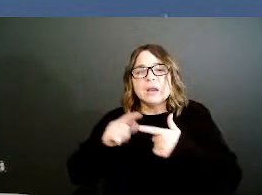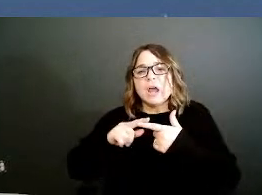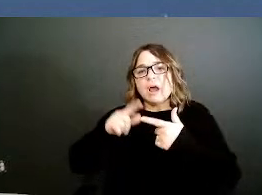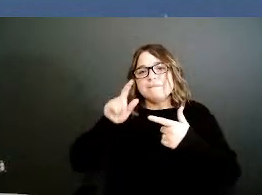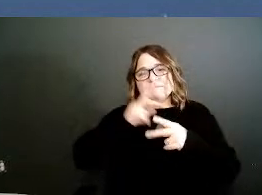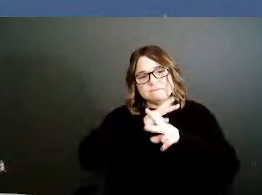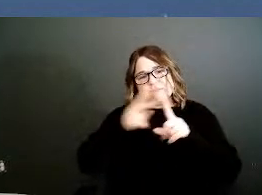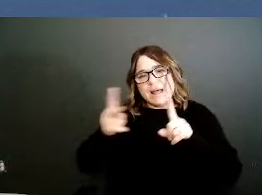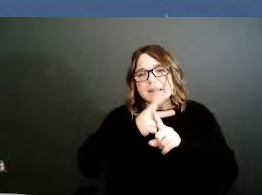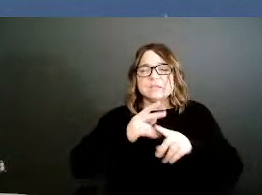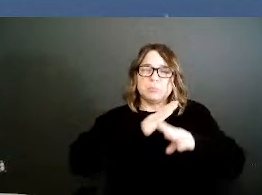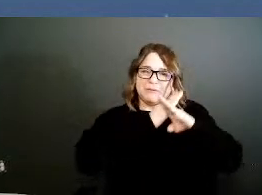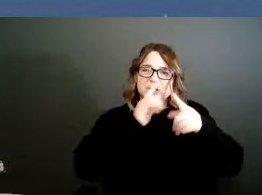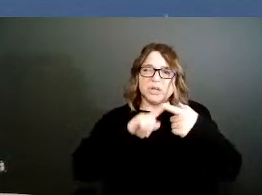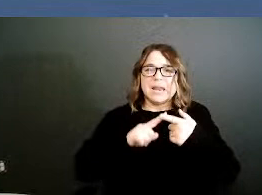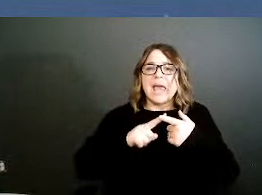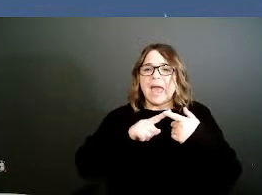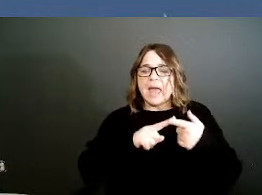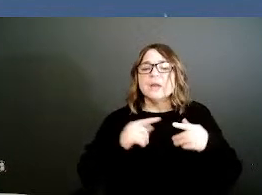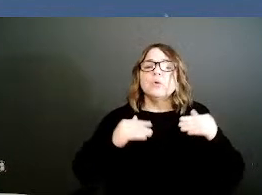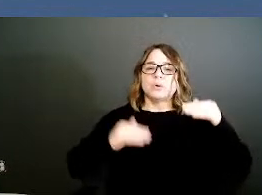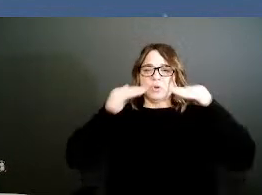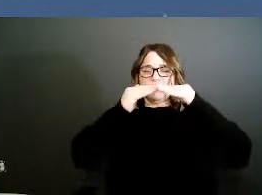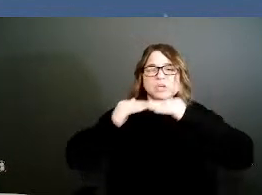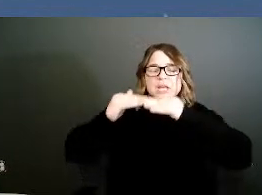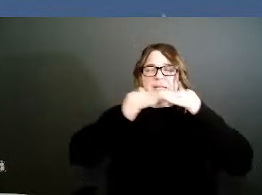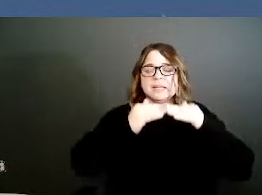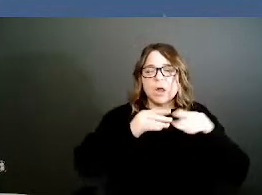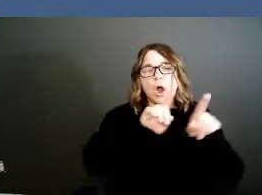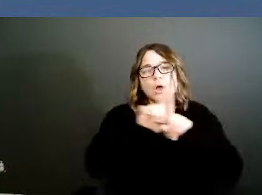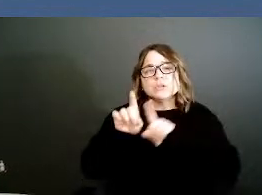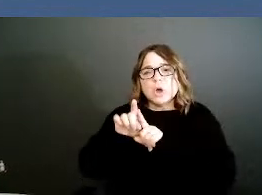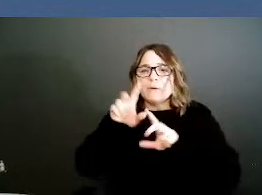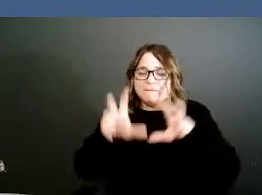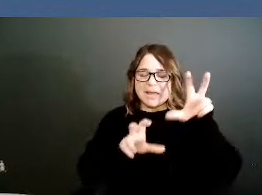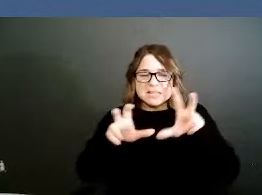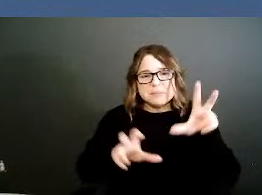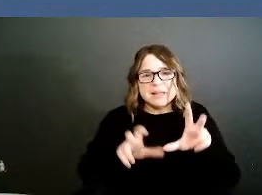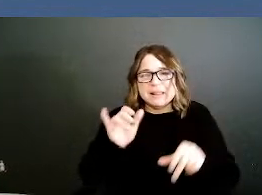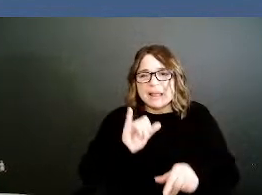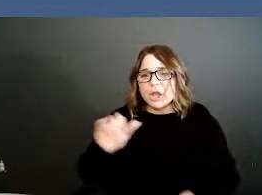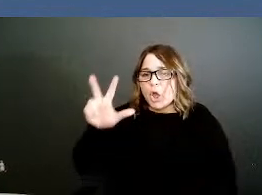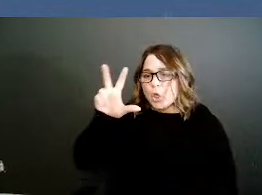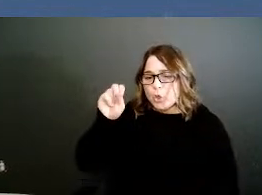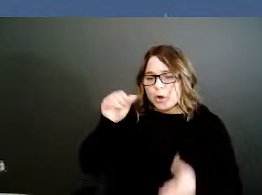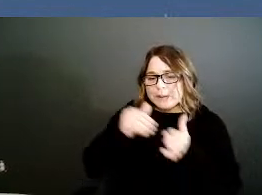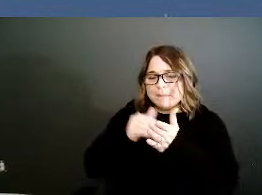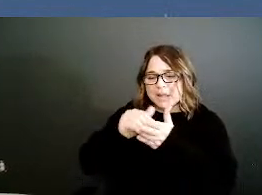CAN MAKE SURE WE HAVE COMMUNITIES THAT HAVE CLEAN AIR WATER AND LAND FOR WORKING-CLASS COMMUNITIES AND THAT ALSO PROVIDES A GATEWAY TO UNION JOBS AND LOCAL ECONOMIC